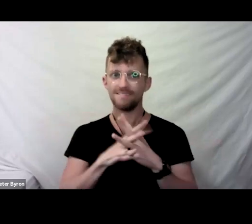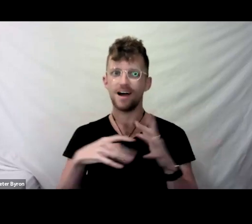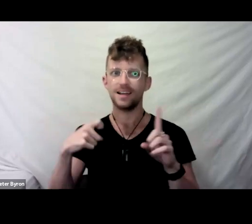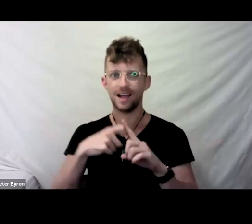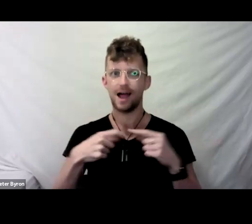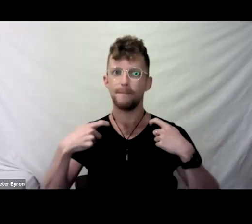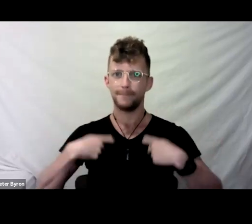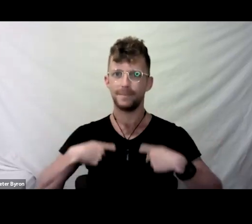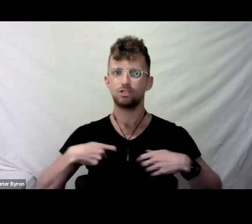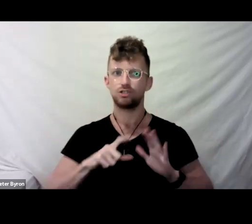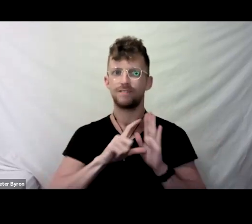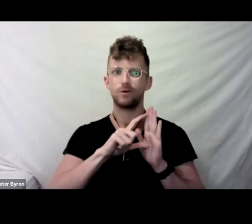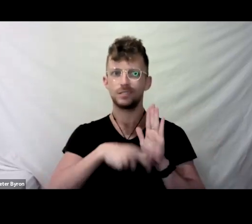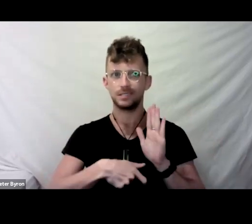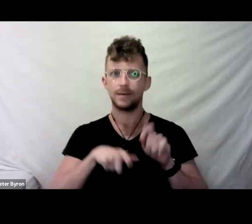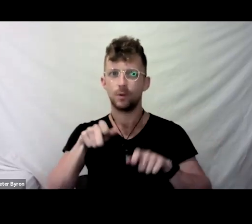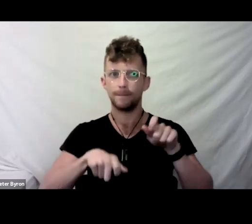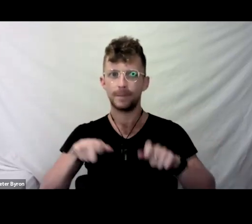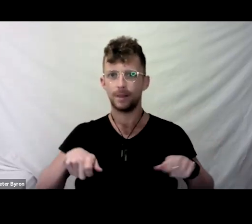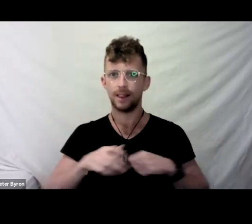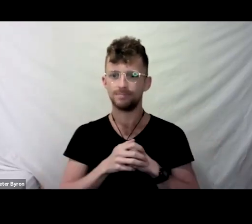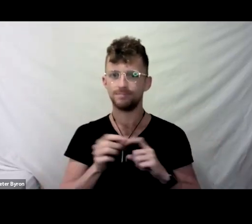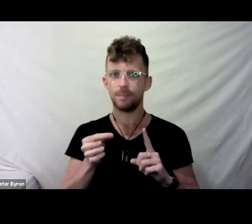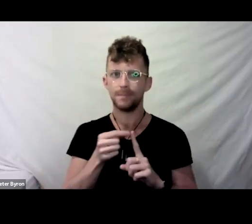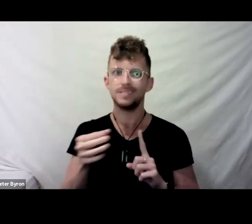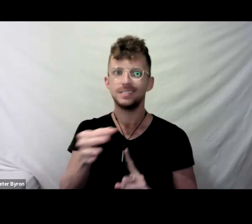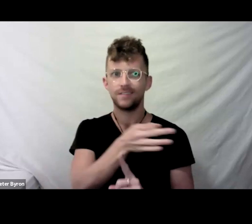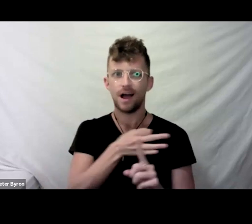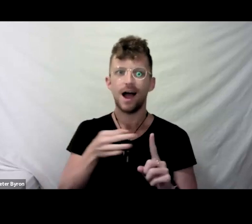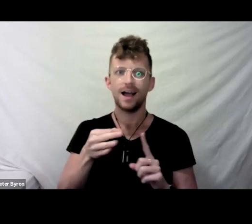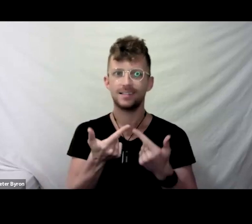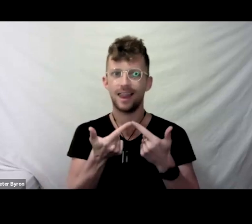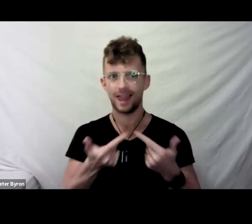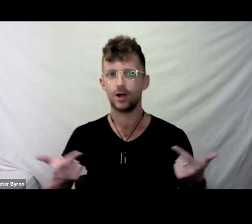Talofa lava, kia orana, warm Pacific greetings, e